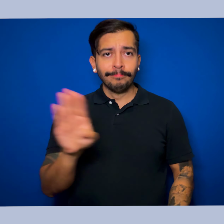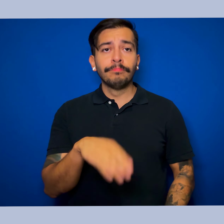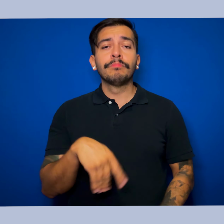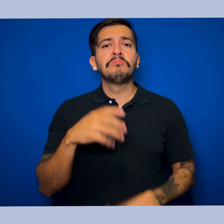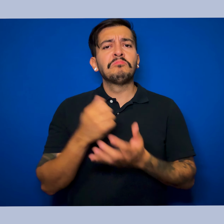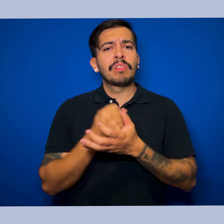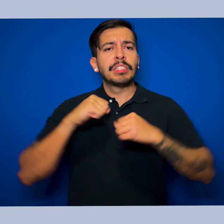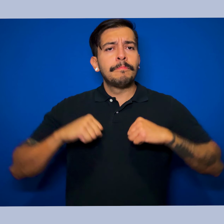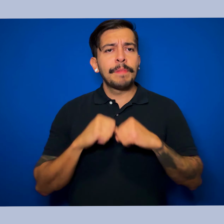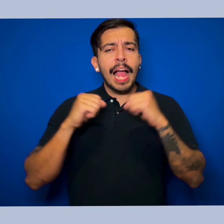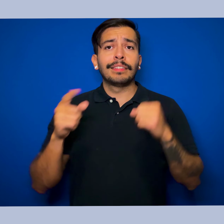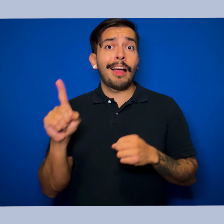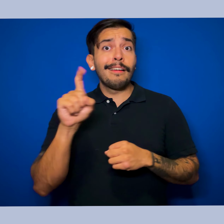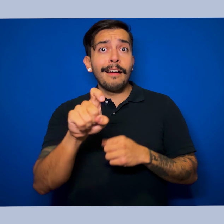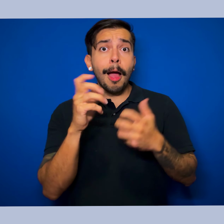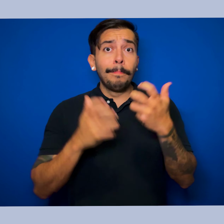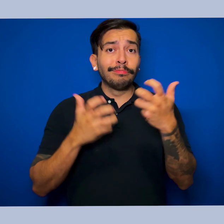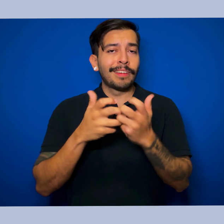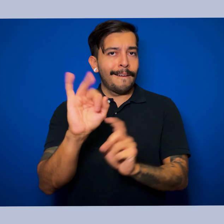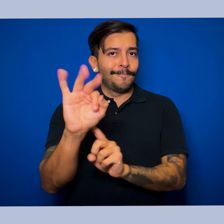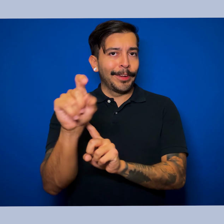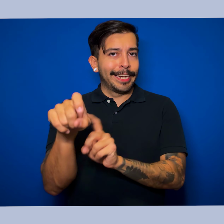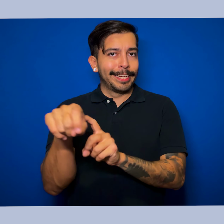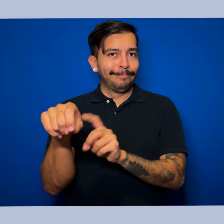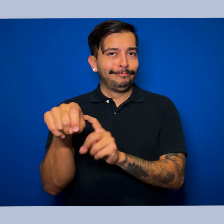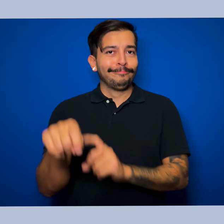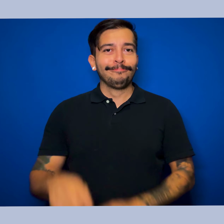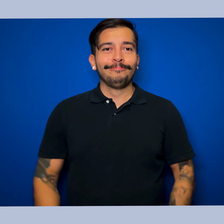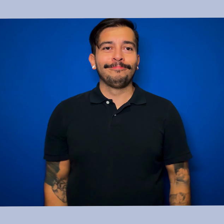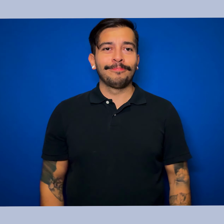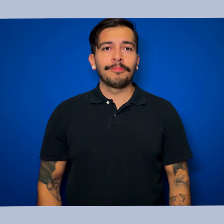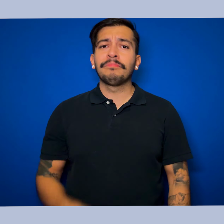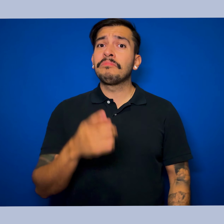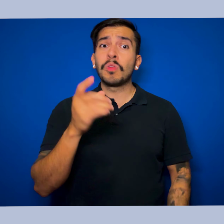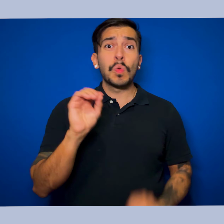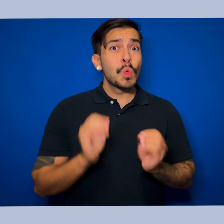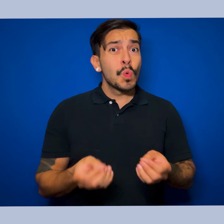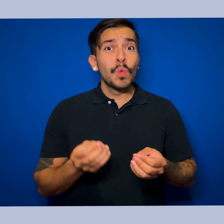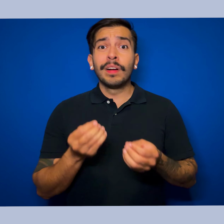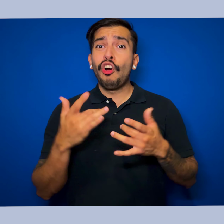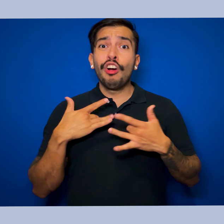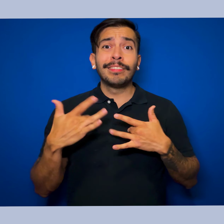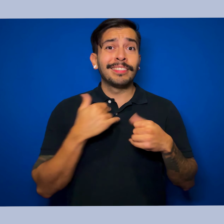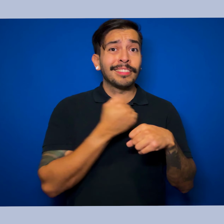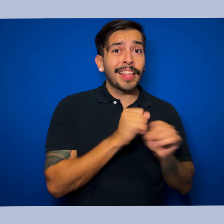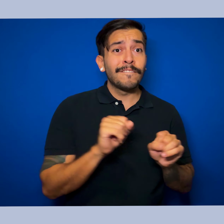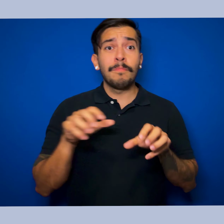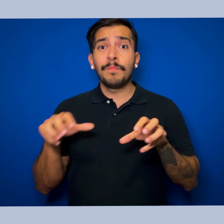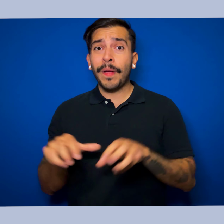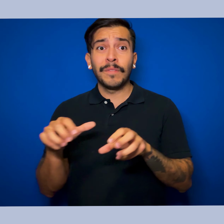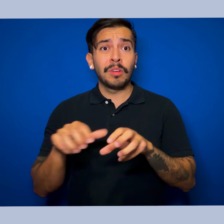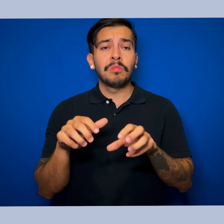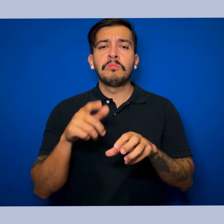Leave room for them to ask for an accommodation if needed. If you don't have a safety or performance concern,